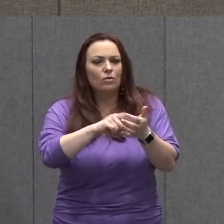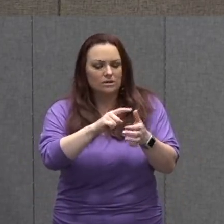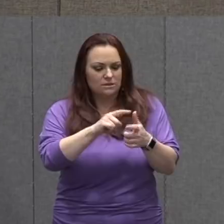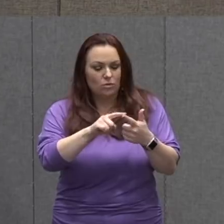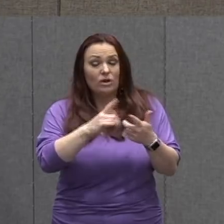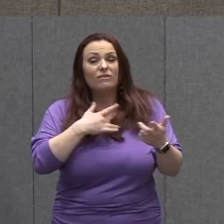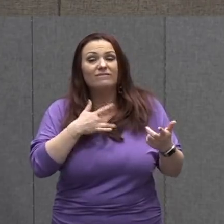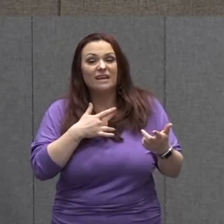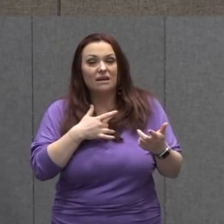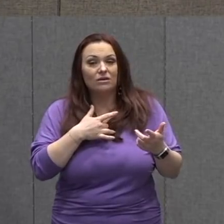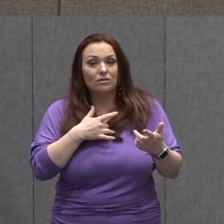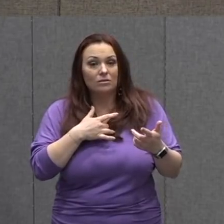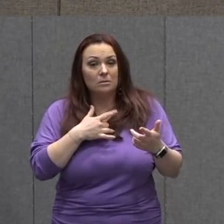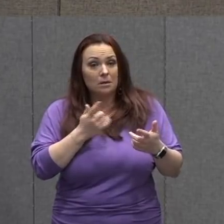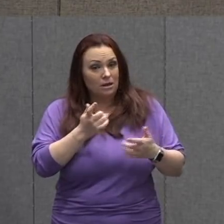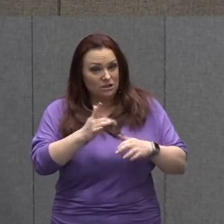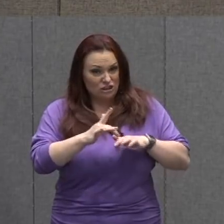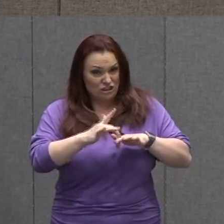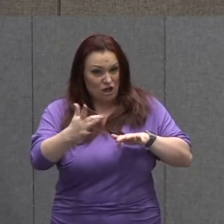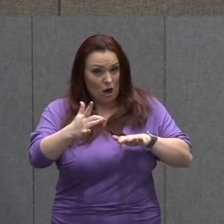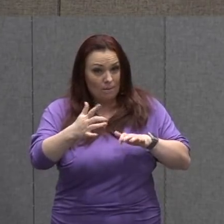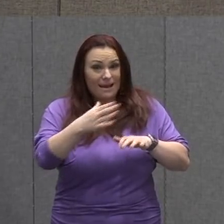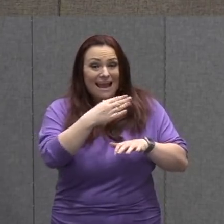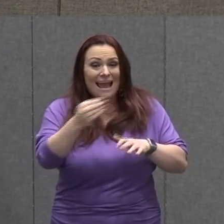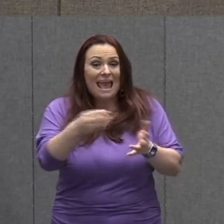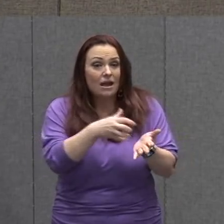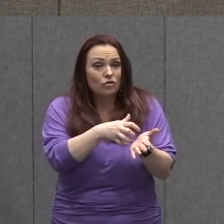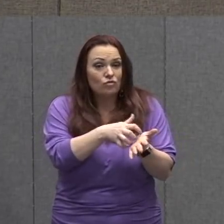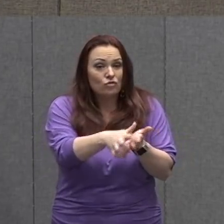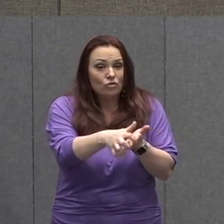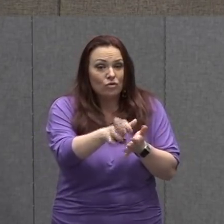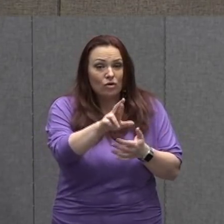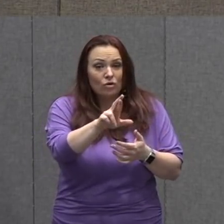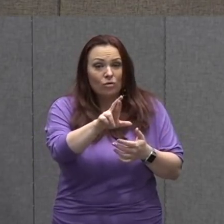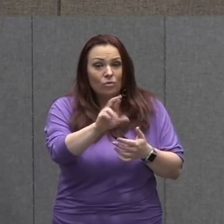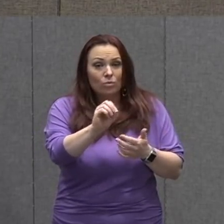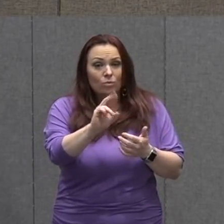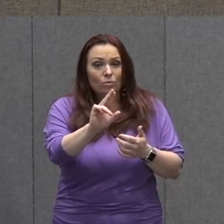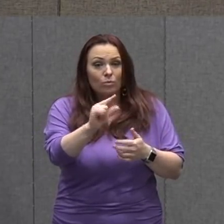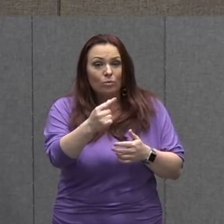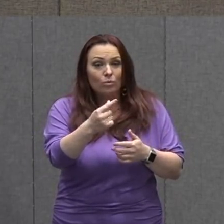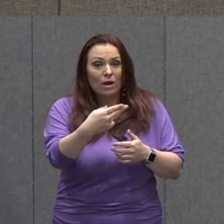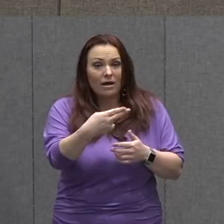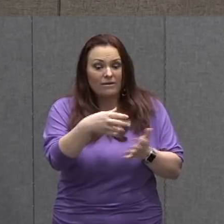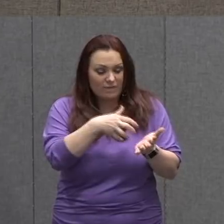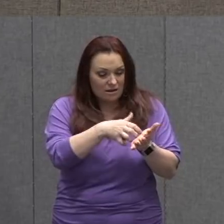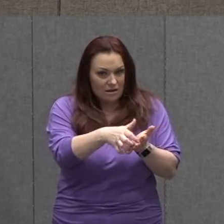Yeah, it's kind of sharp, it's rough. This seed has little hooks